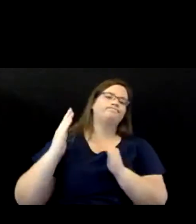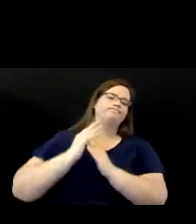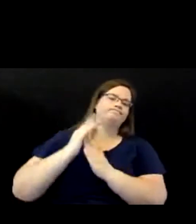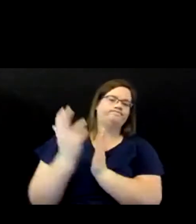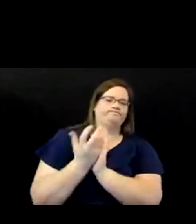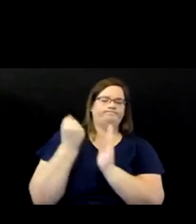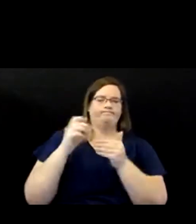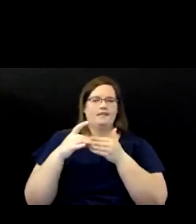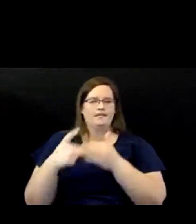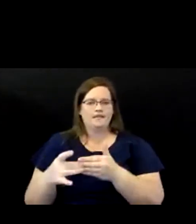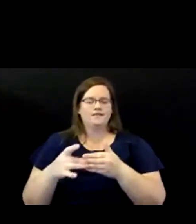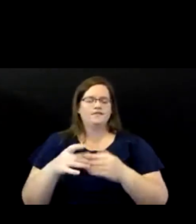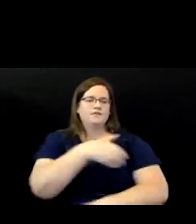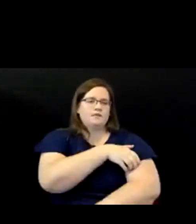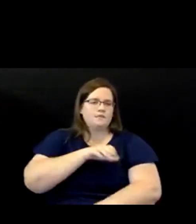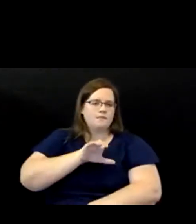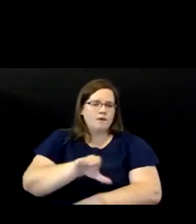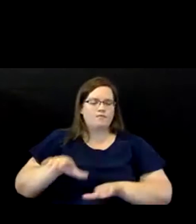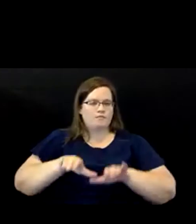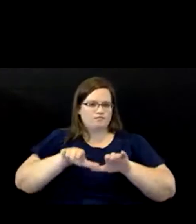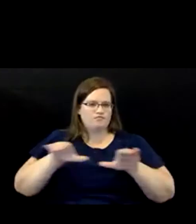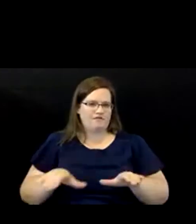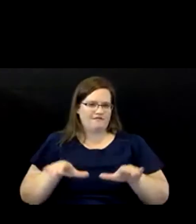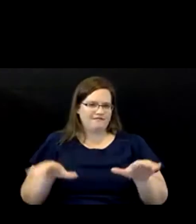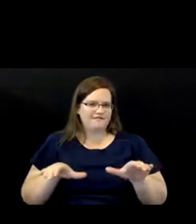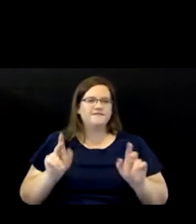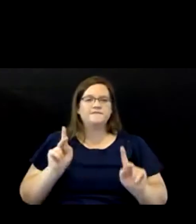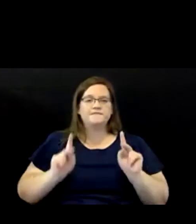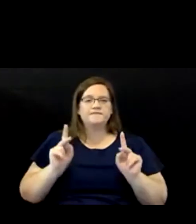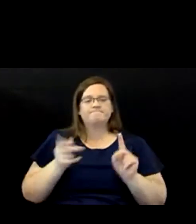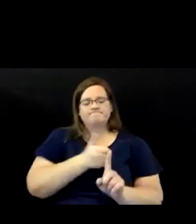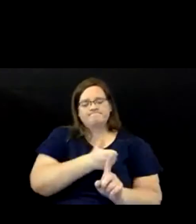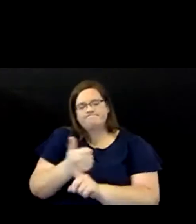independence, and productivity of individuals with disabilities and the